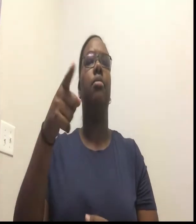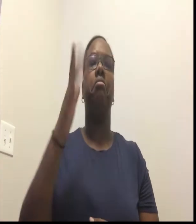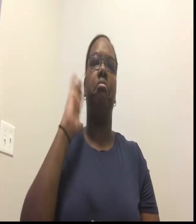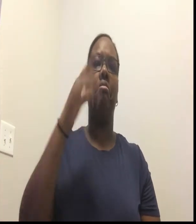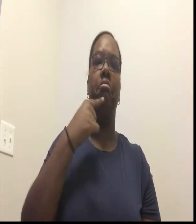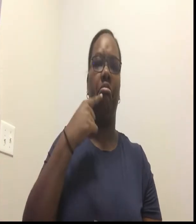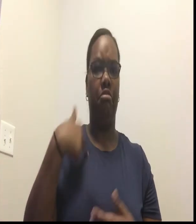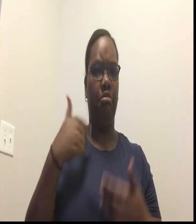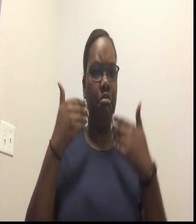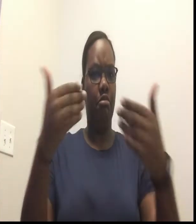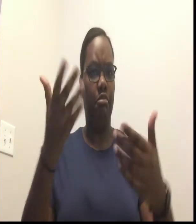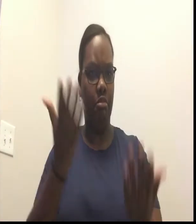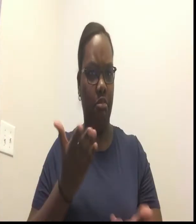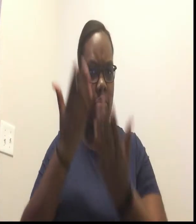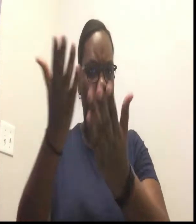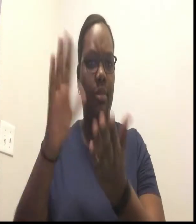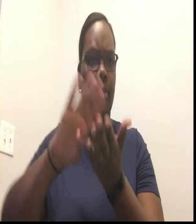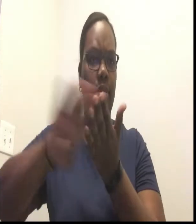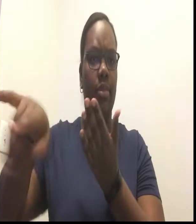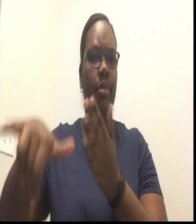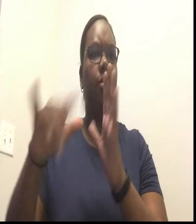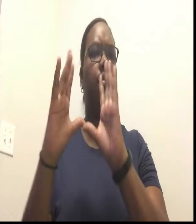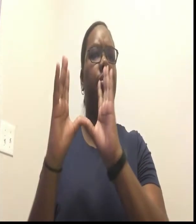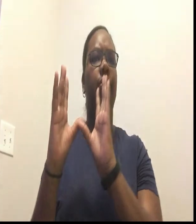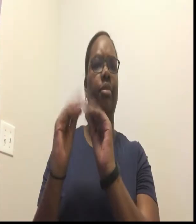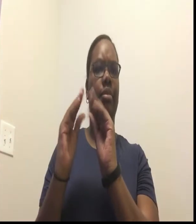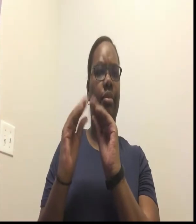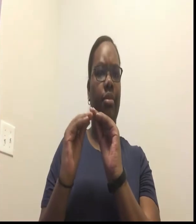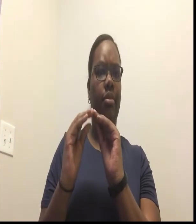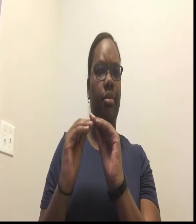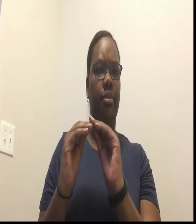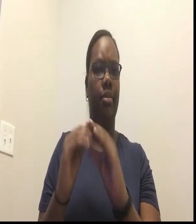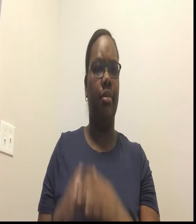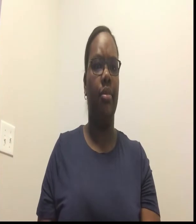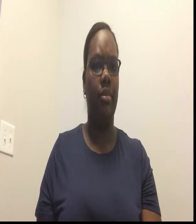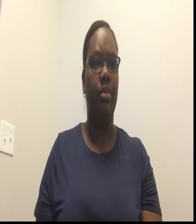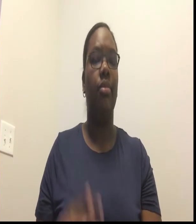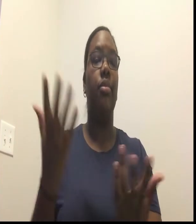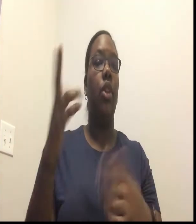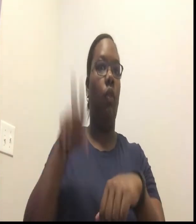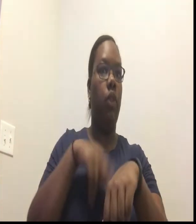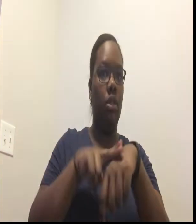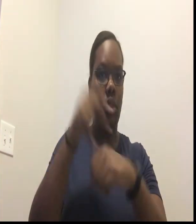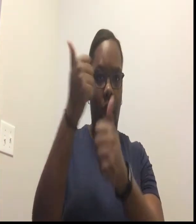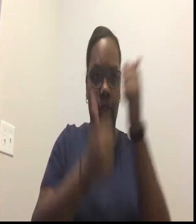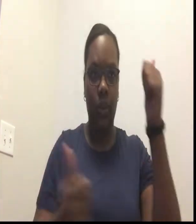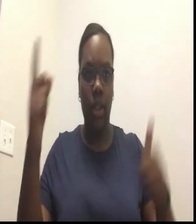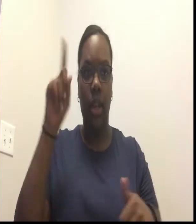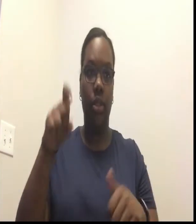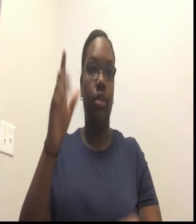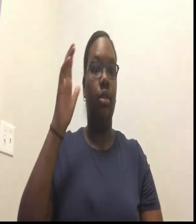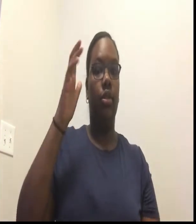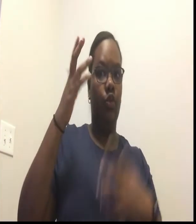would say "I move that we adjourn" of course this is after everyone has